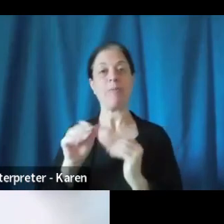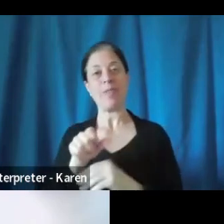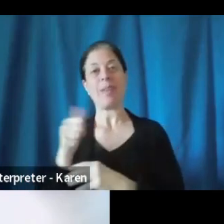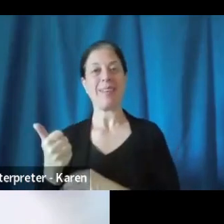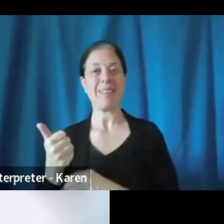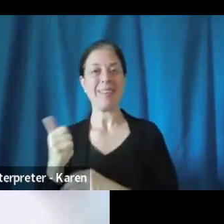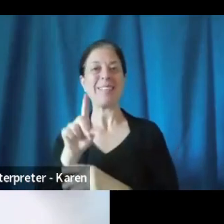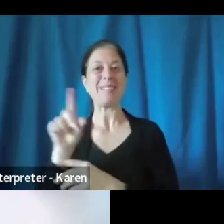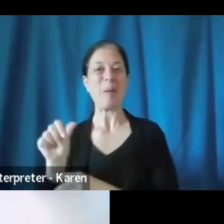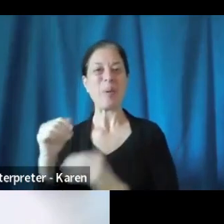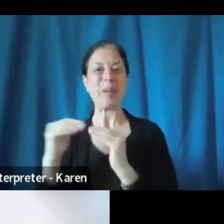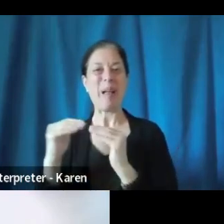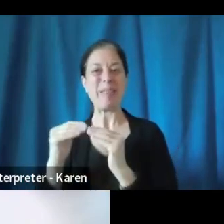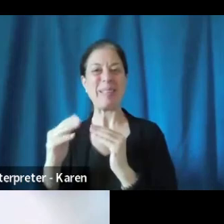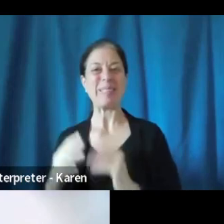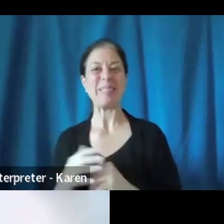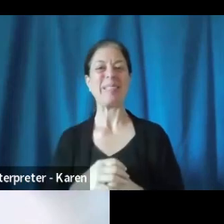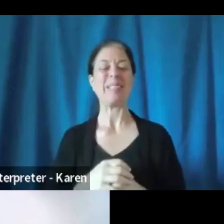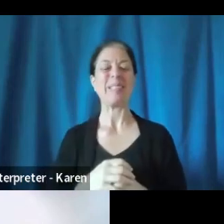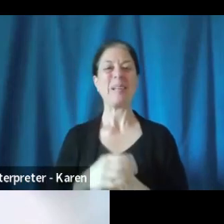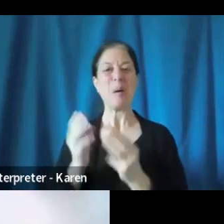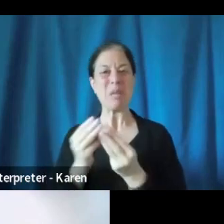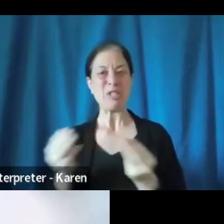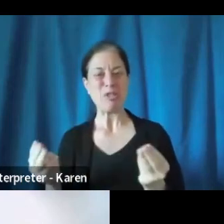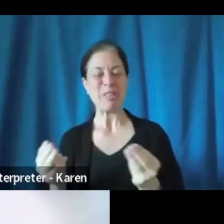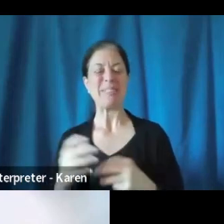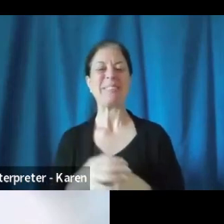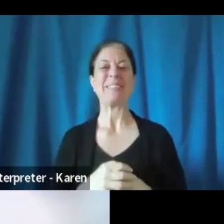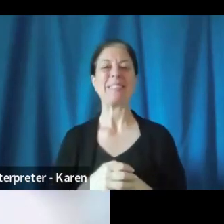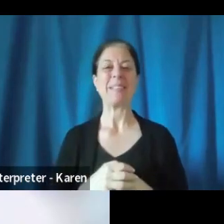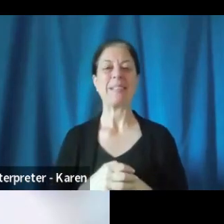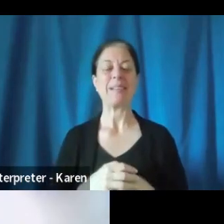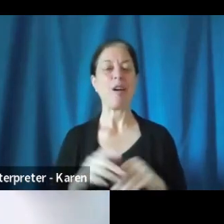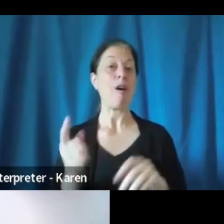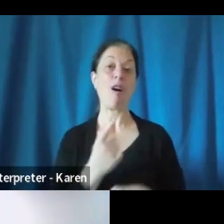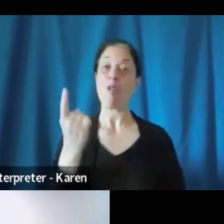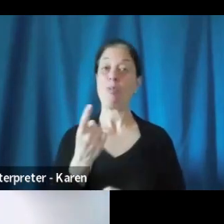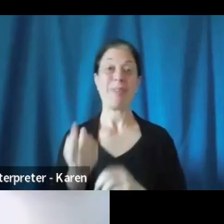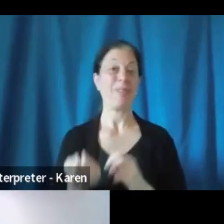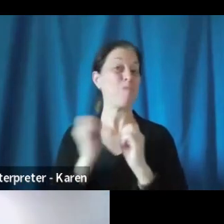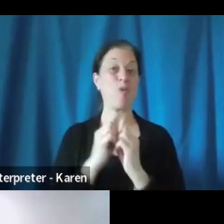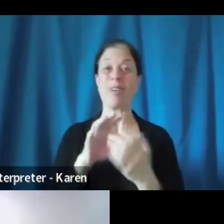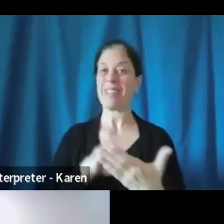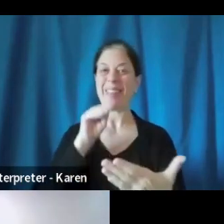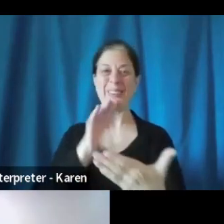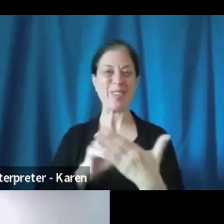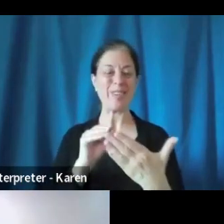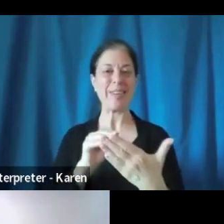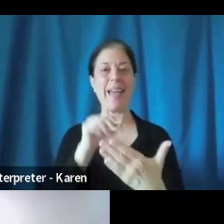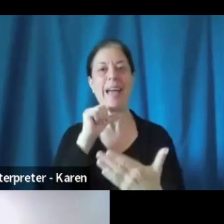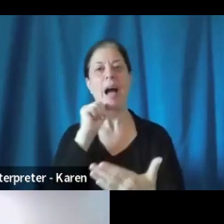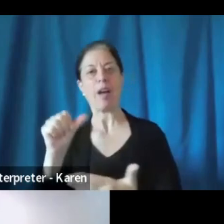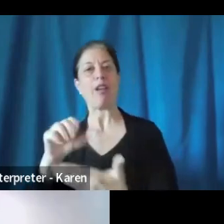disabled myself, who engages with fellow disabled colleagues and